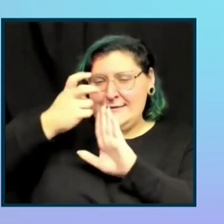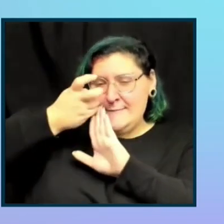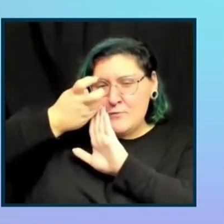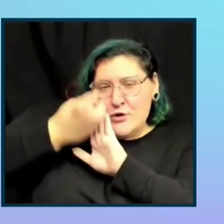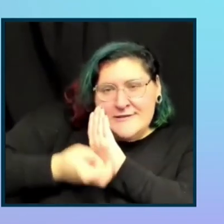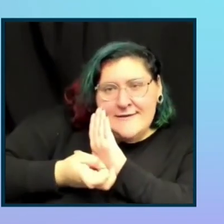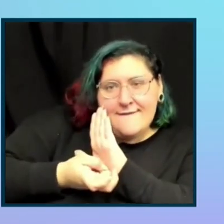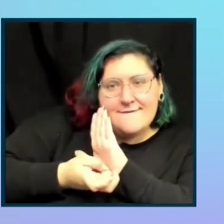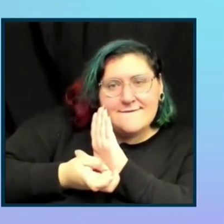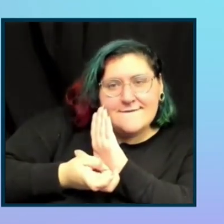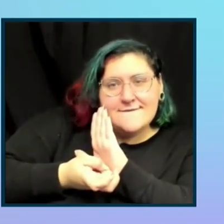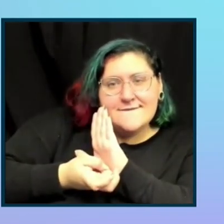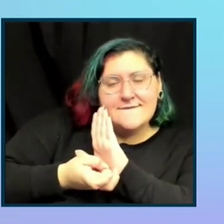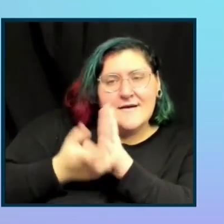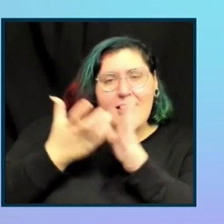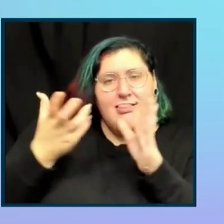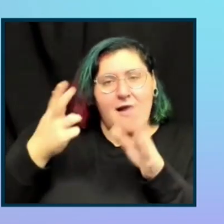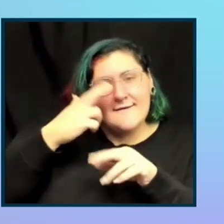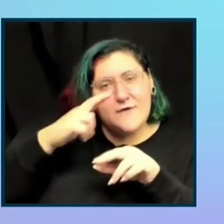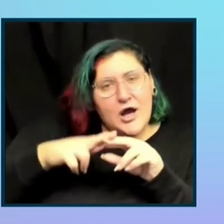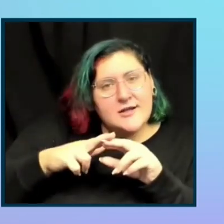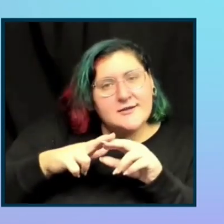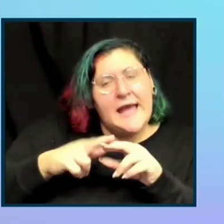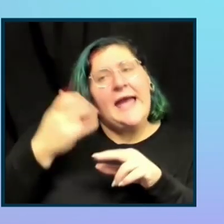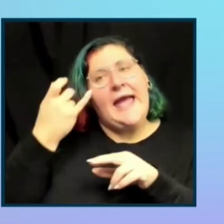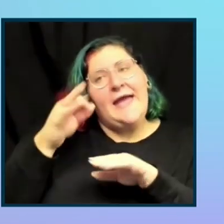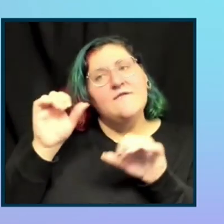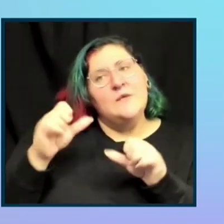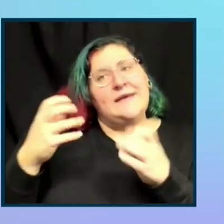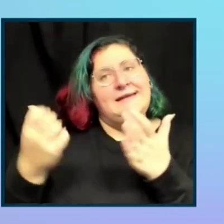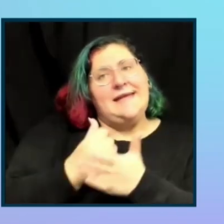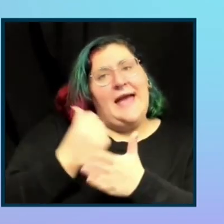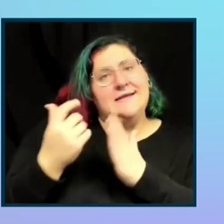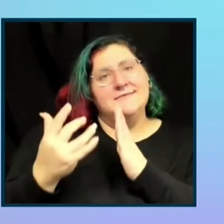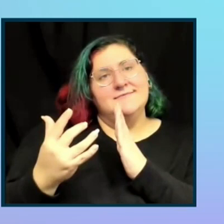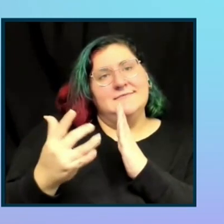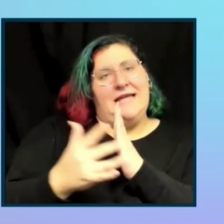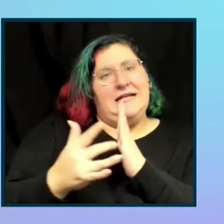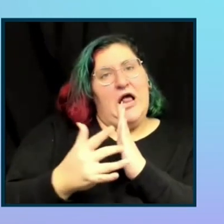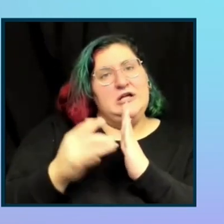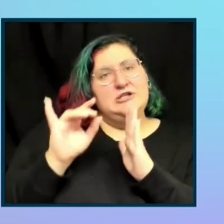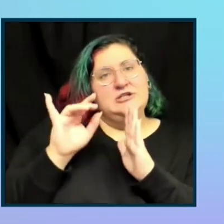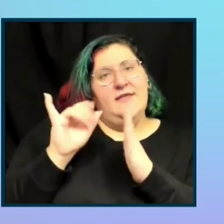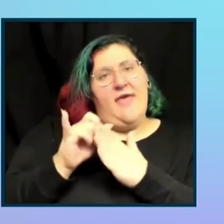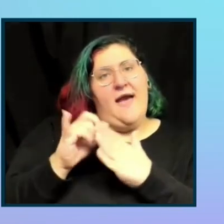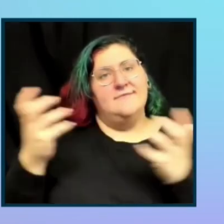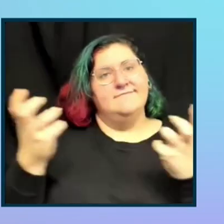to work with it because you know, the audio was great and you know, you could navigate the menus using the strum bar.